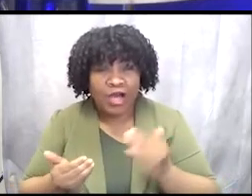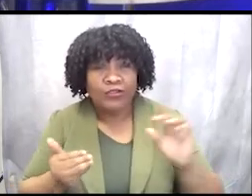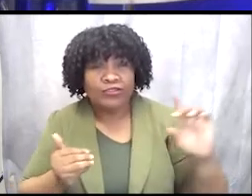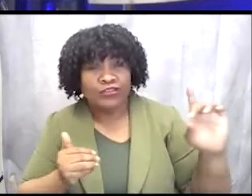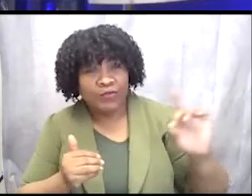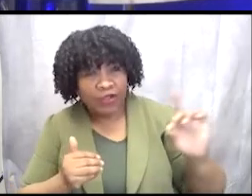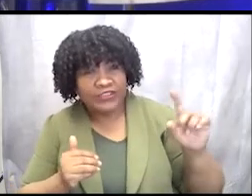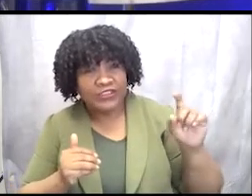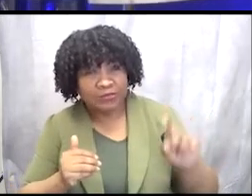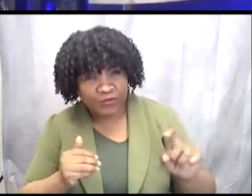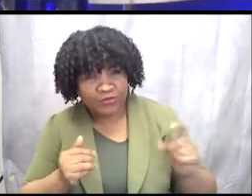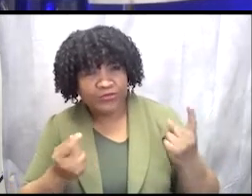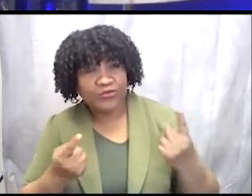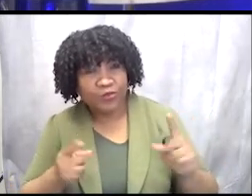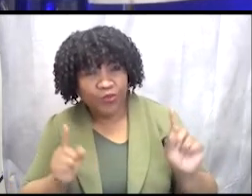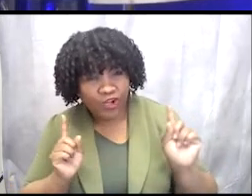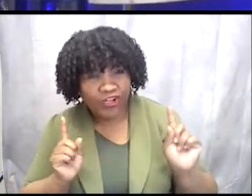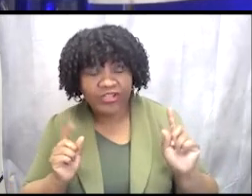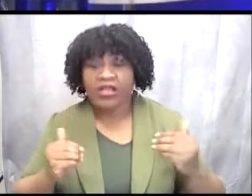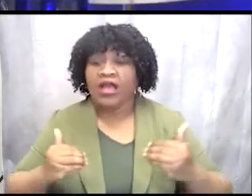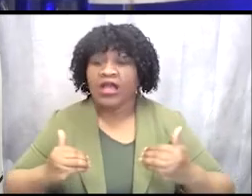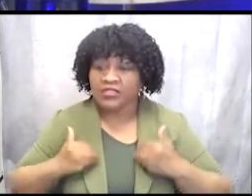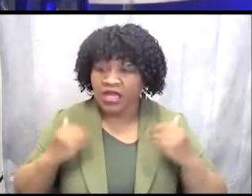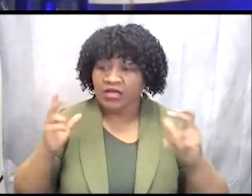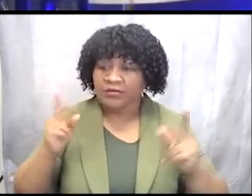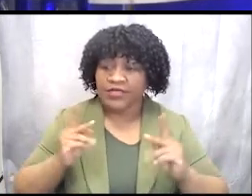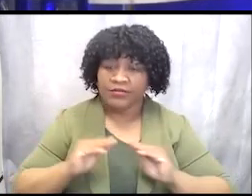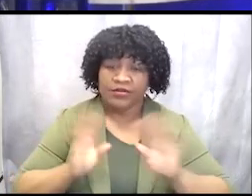is supposed to work, our young people have to know